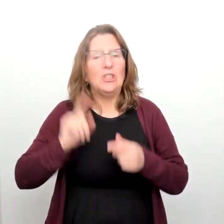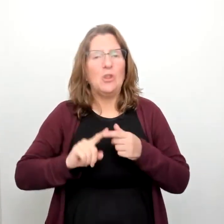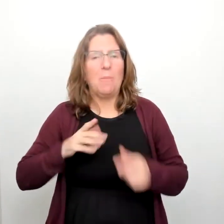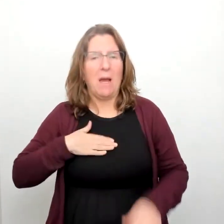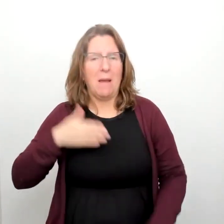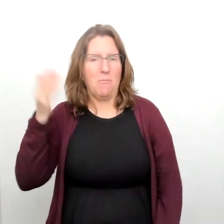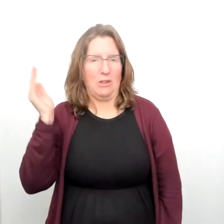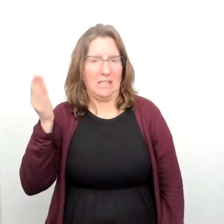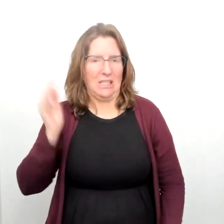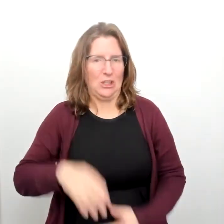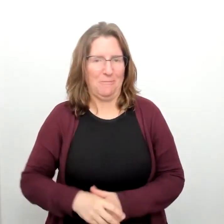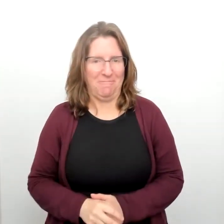Thank you for attending.